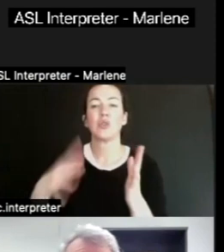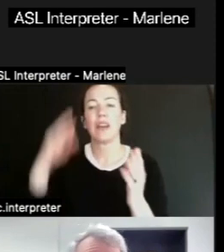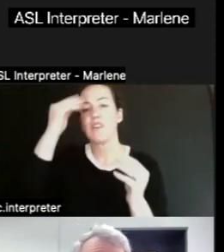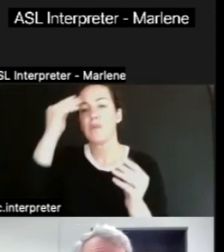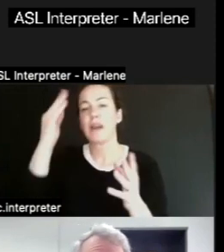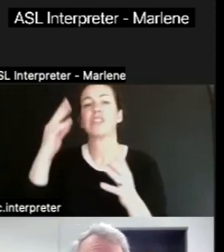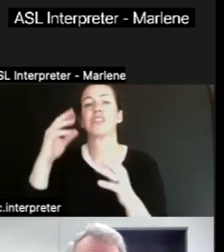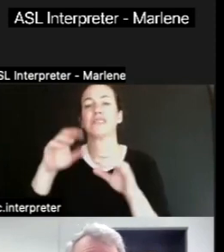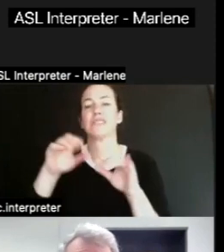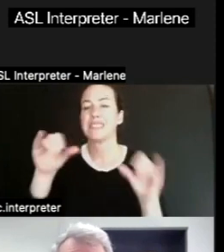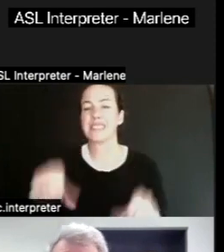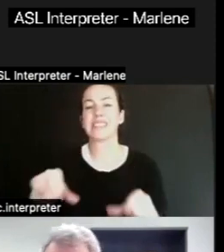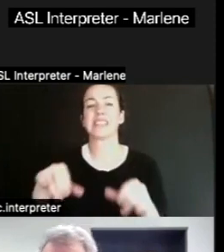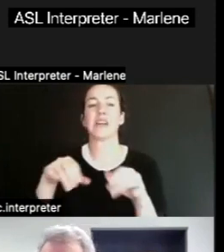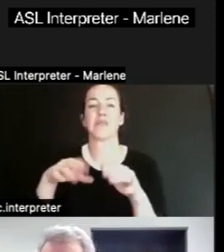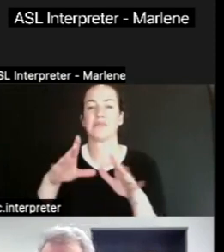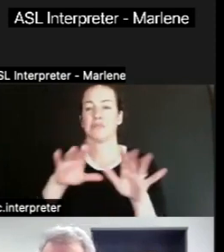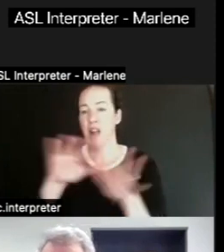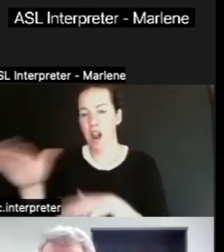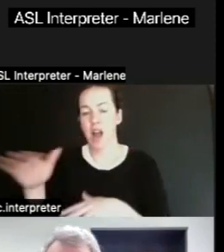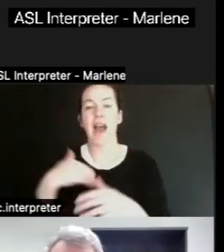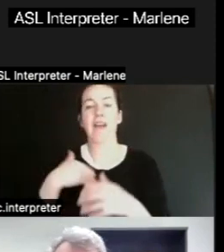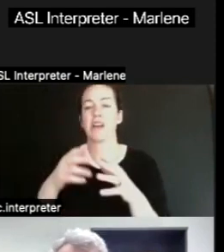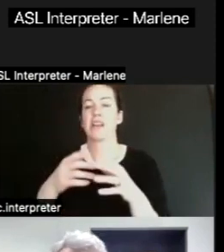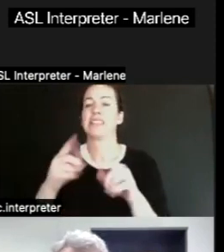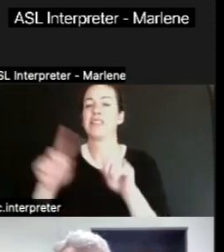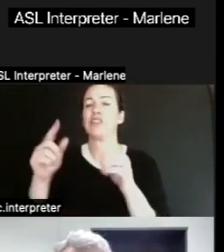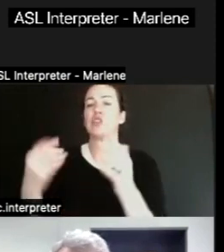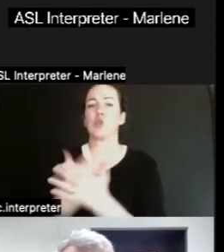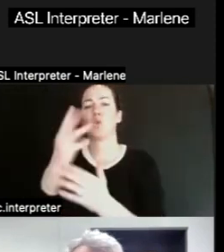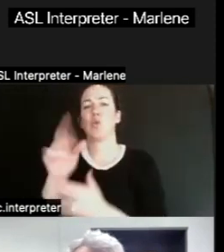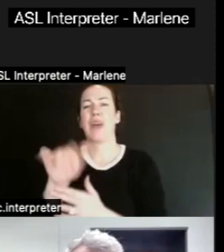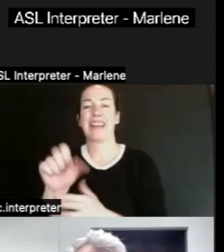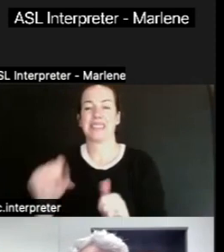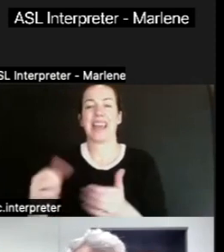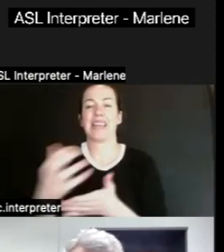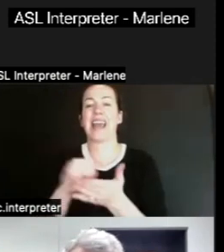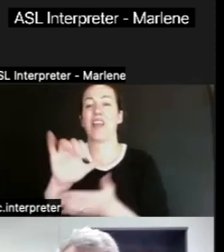there are new ways of gathering that data to tell us what's working, where it's working, and how do